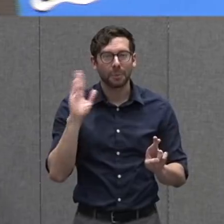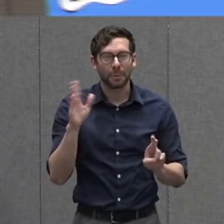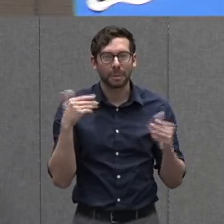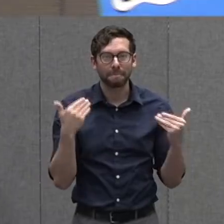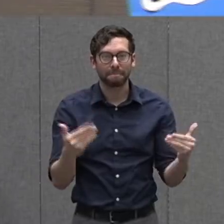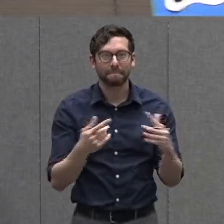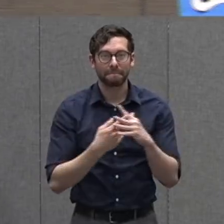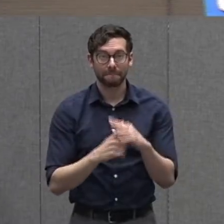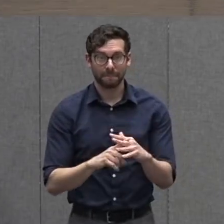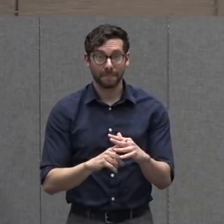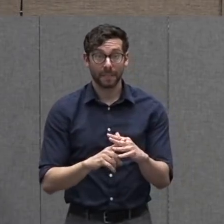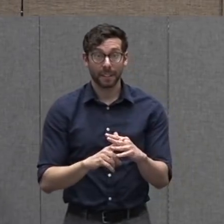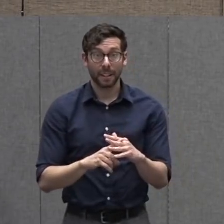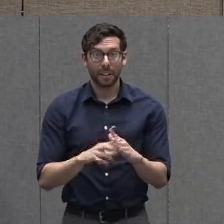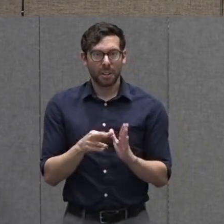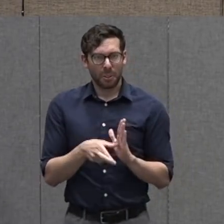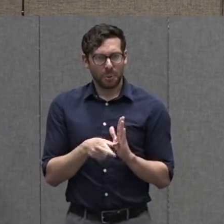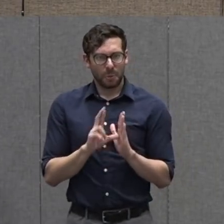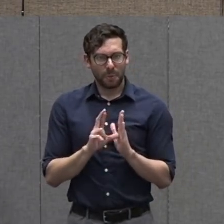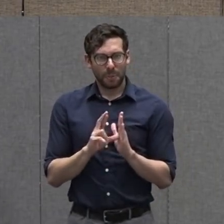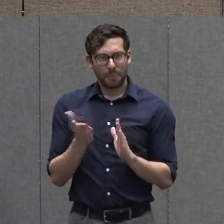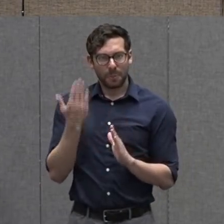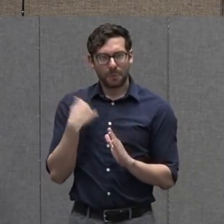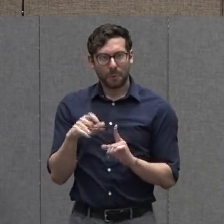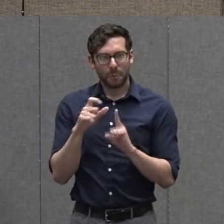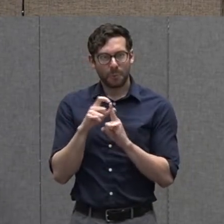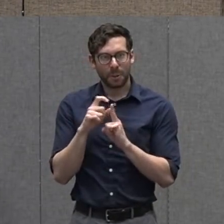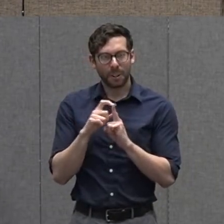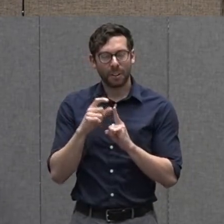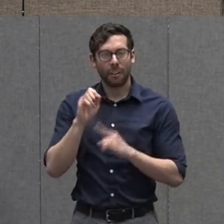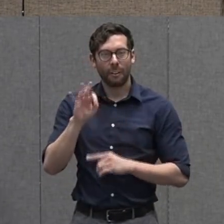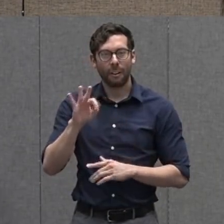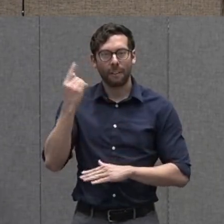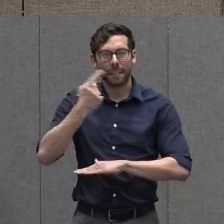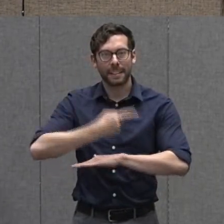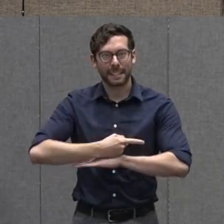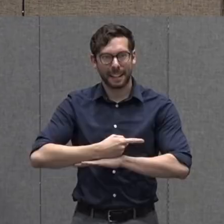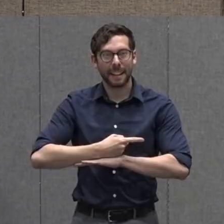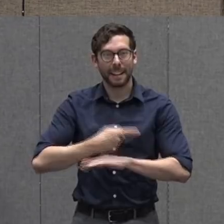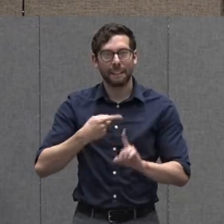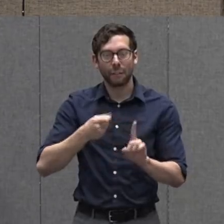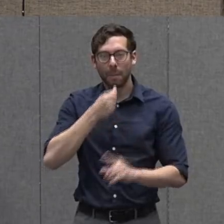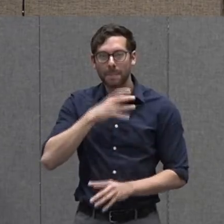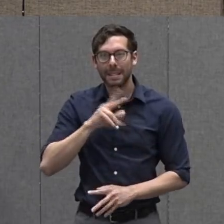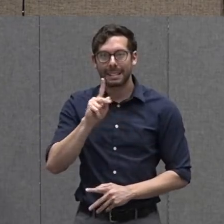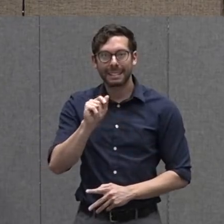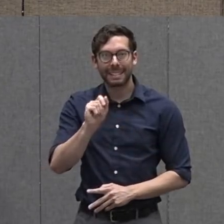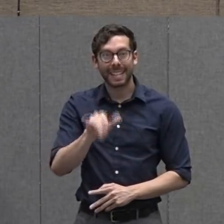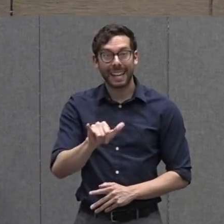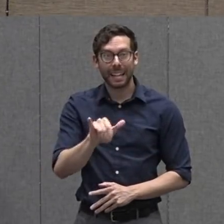with Miss Kay was really important. You're going to be seeing it or parts of it in a little bit.